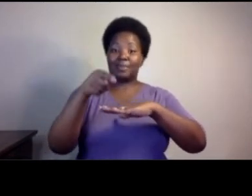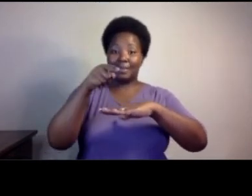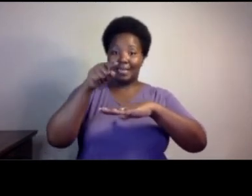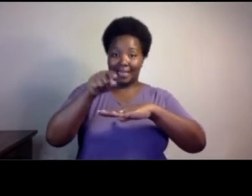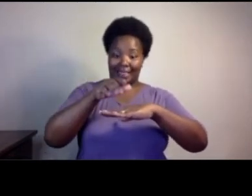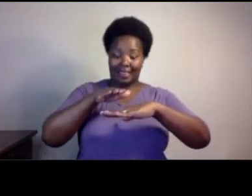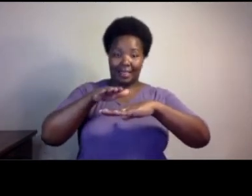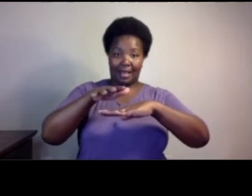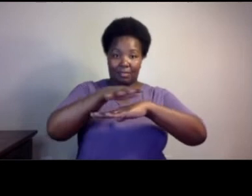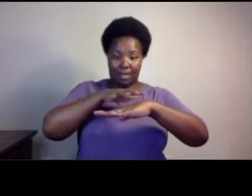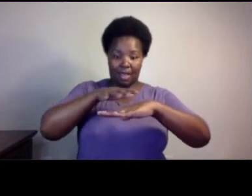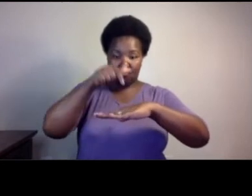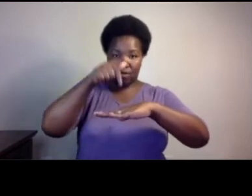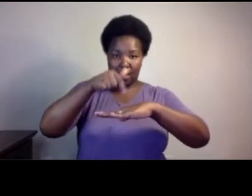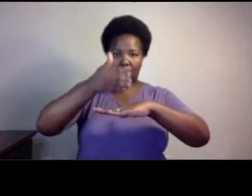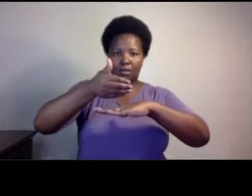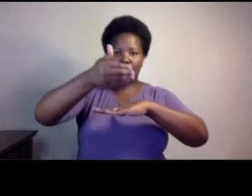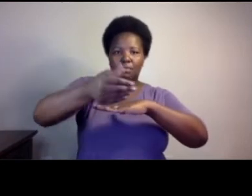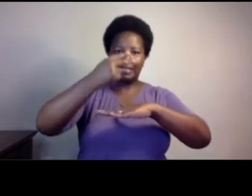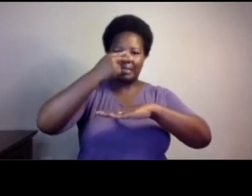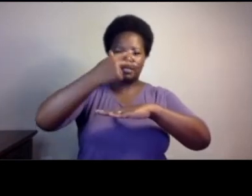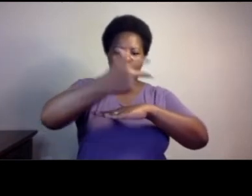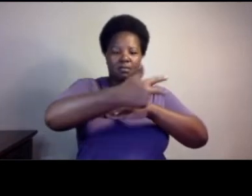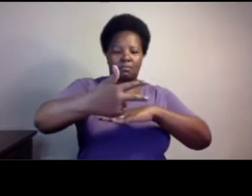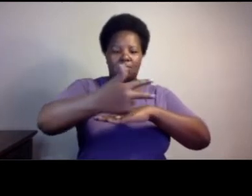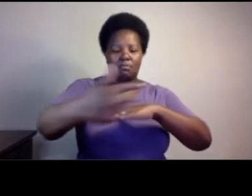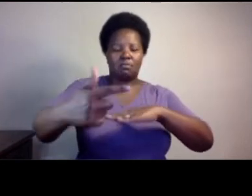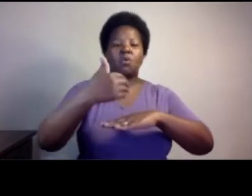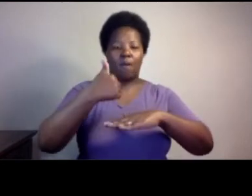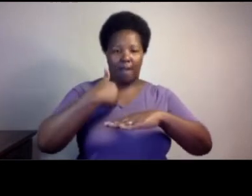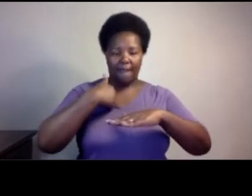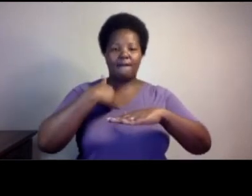um you can see the they're represented these precast units are represented by the black